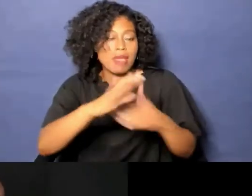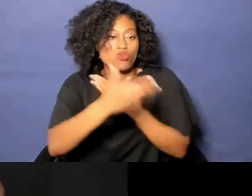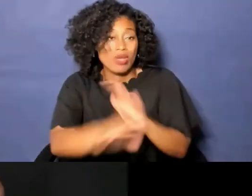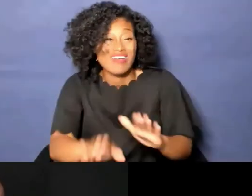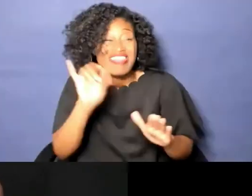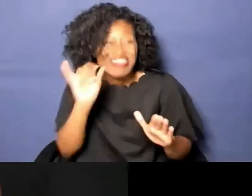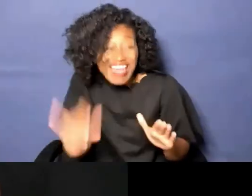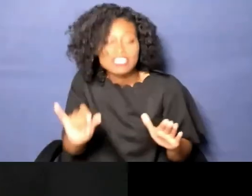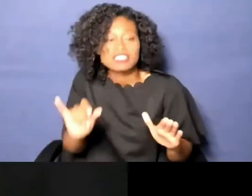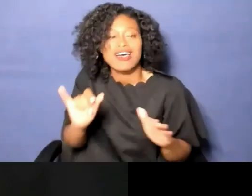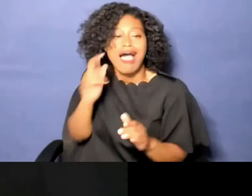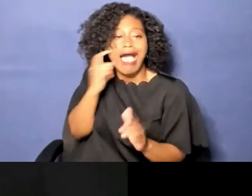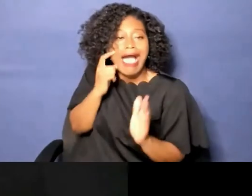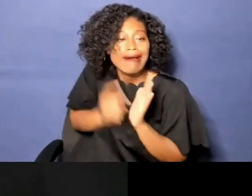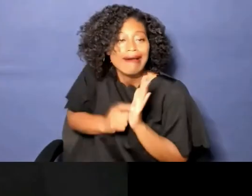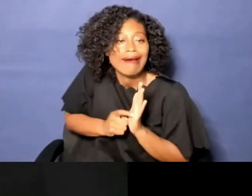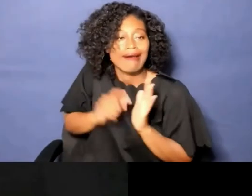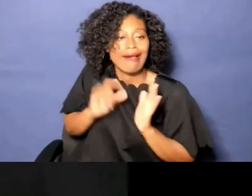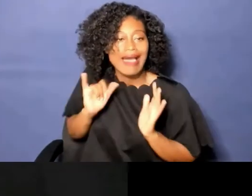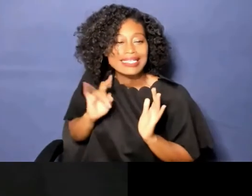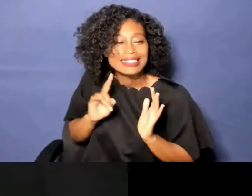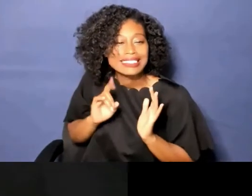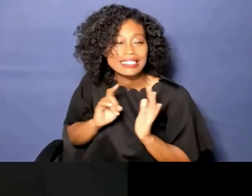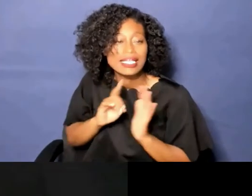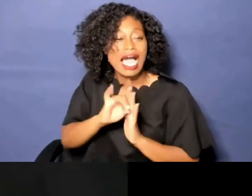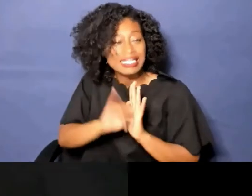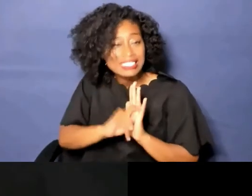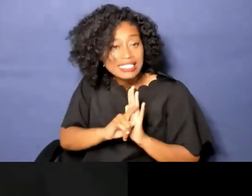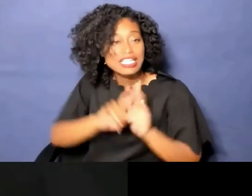recognizing identity and multiple social identities I think that's a good tool